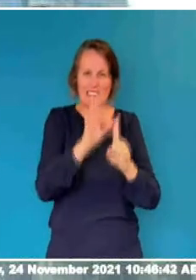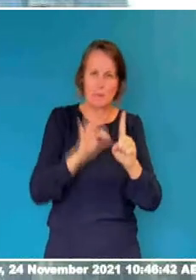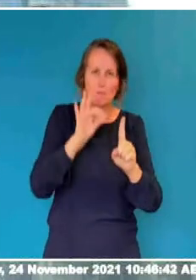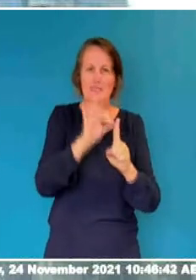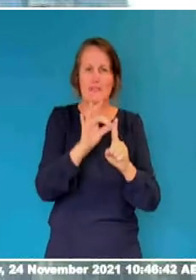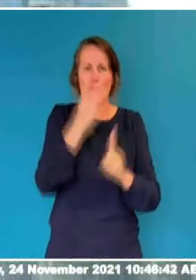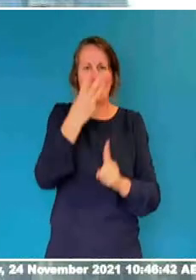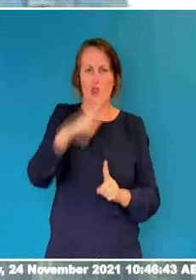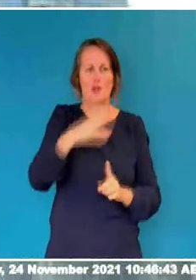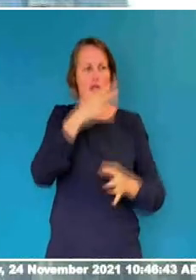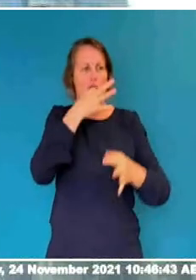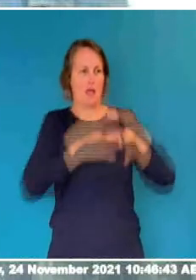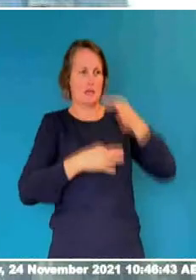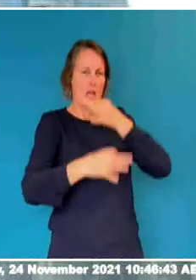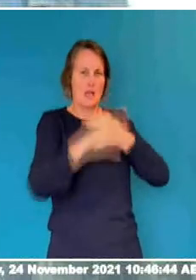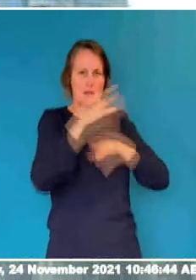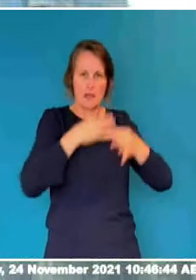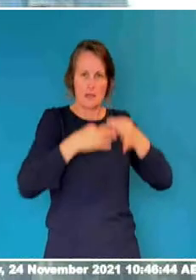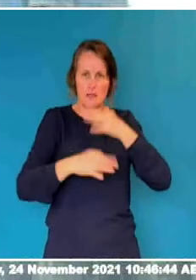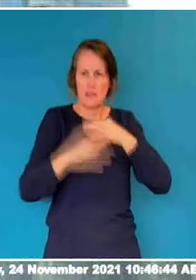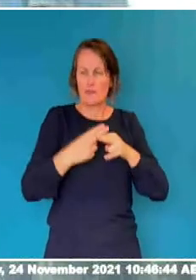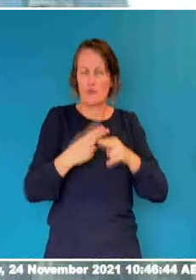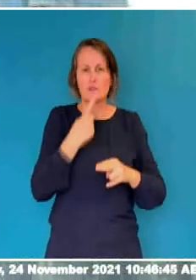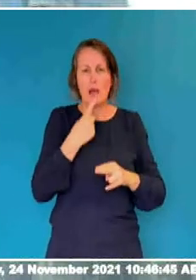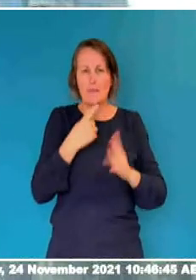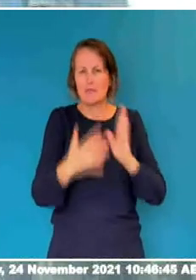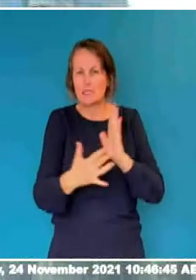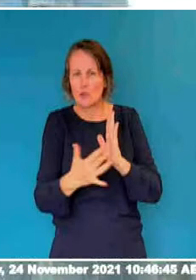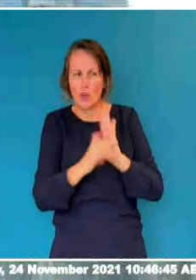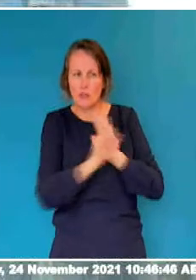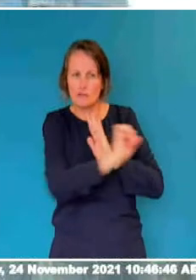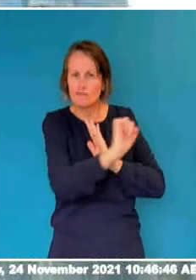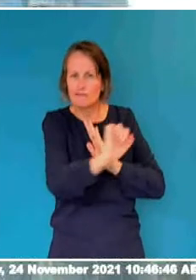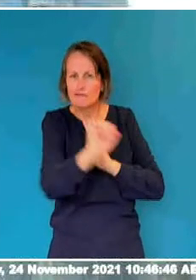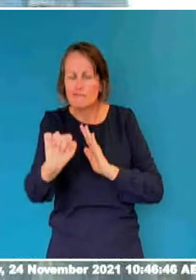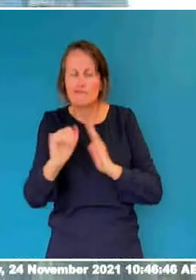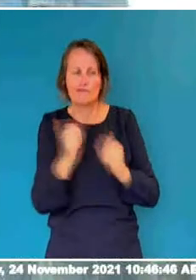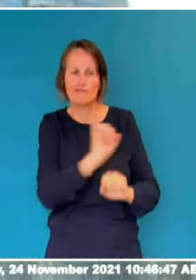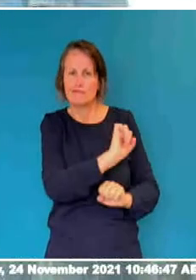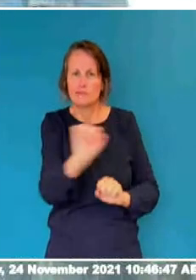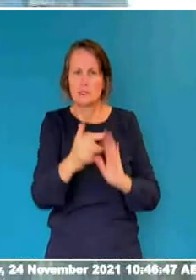Usually that was for a specific type of technology that was required for that